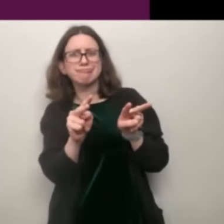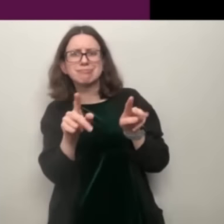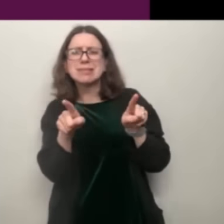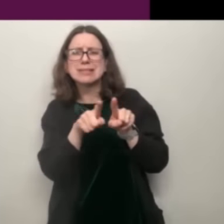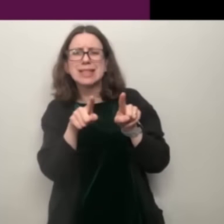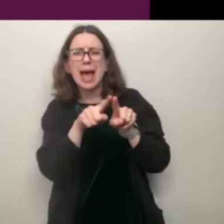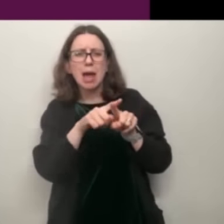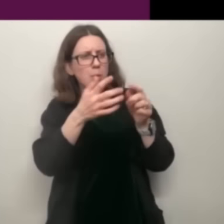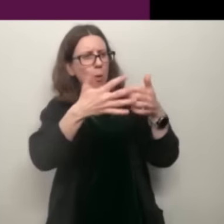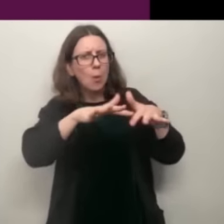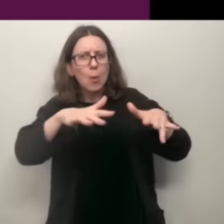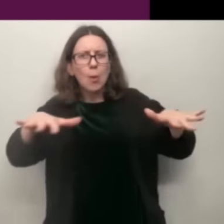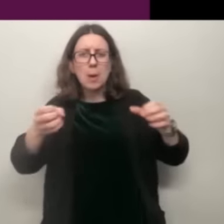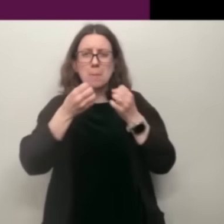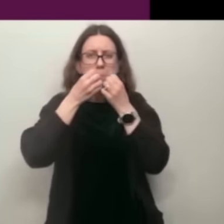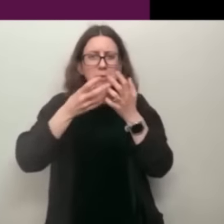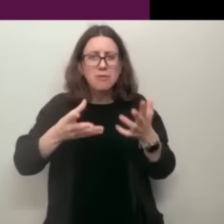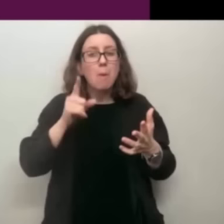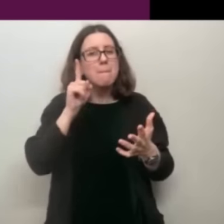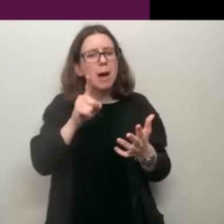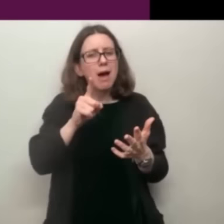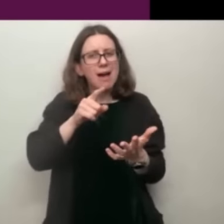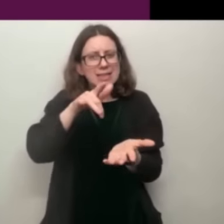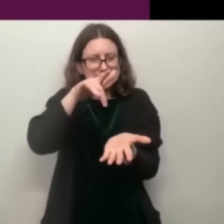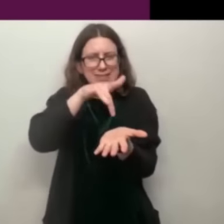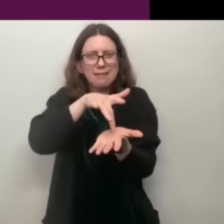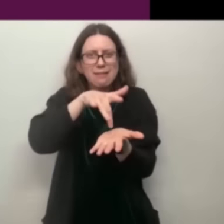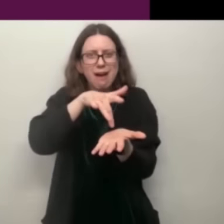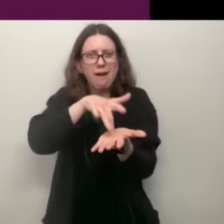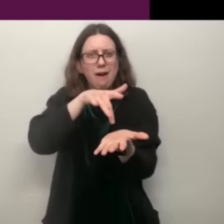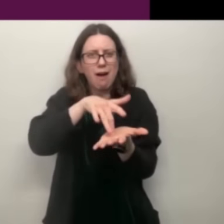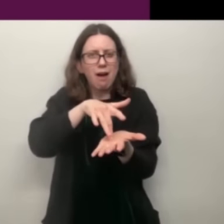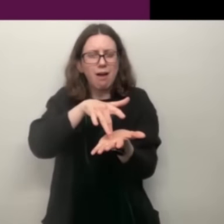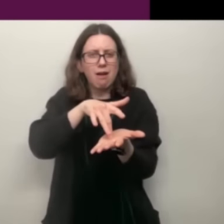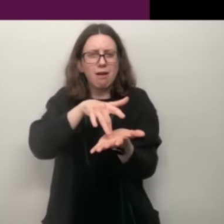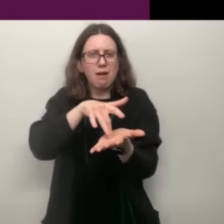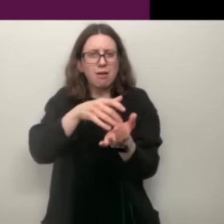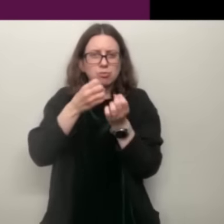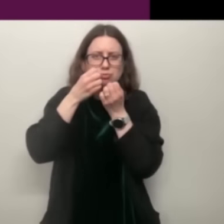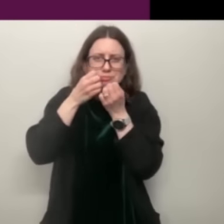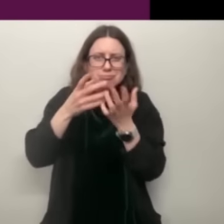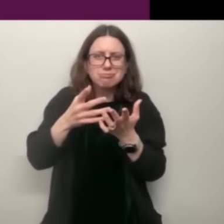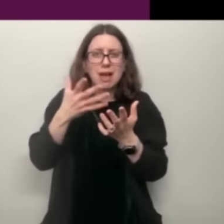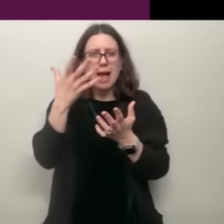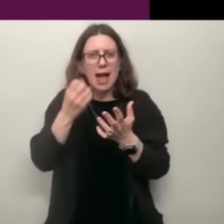But at the heart of it is something of the sublime engine houses, wagon waves, blazing fires